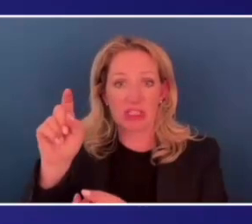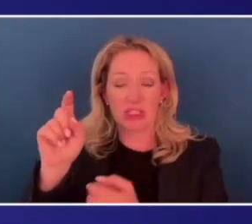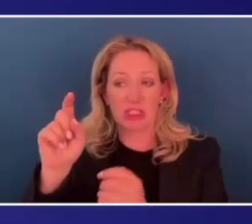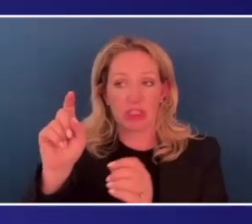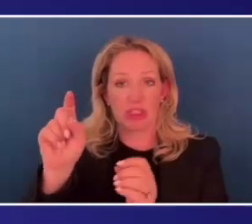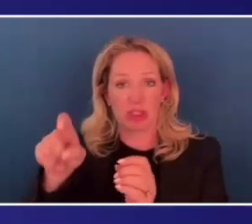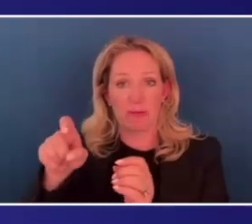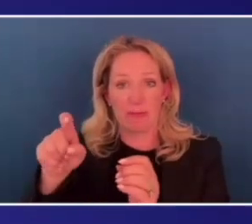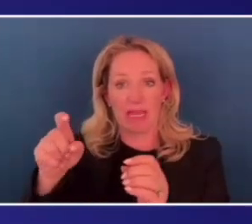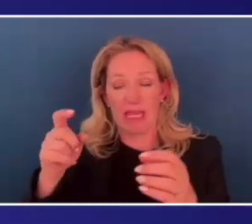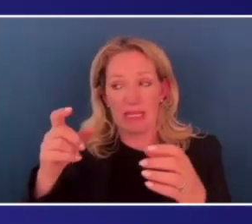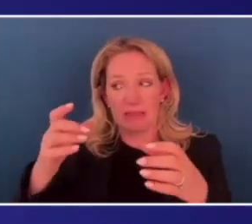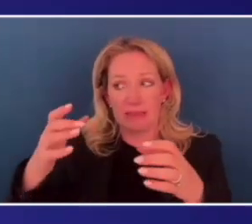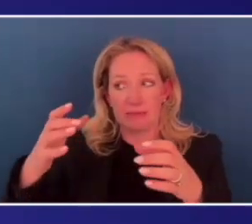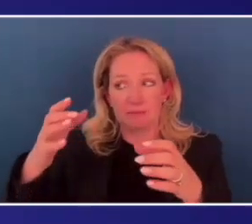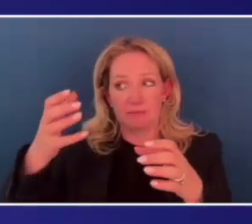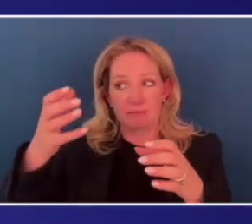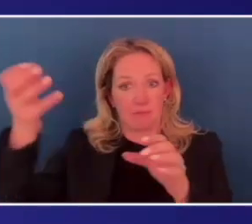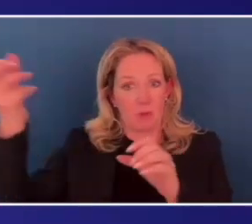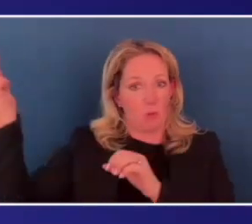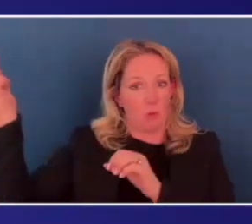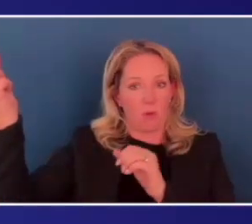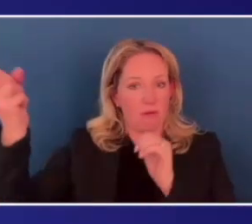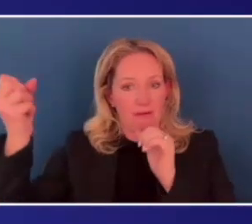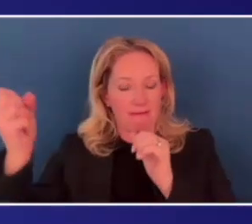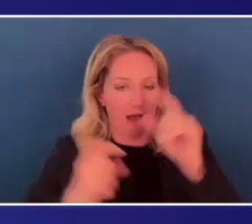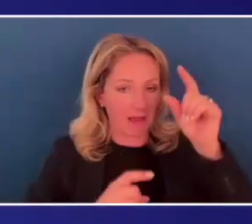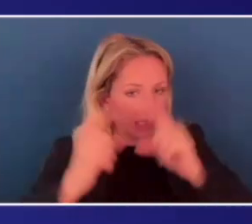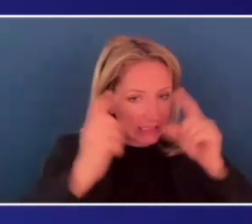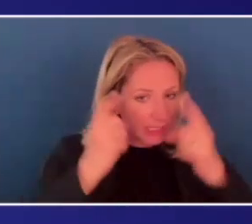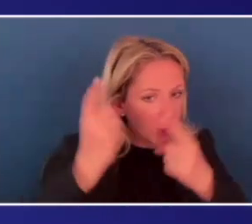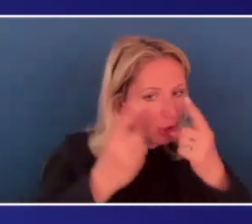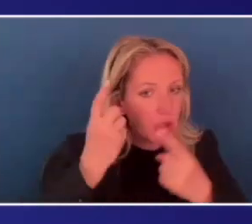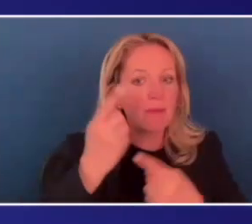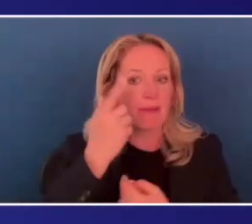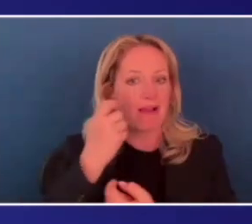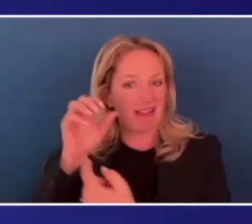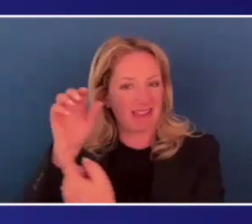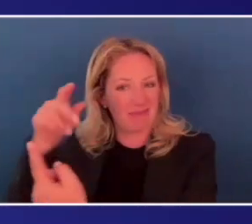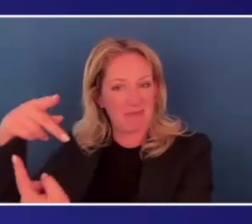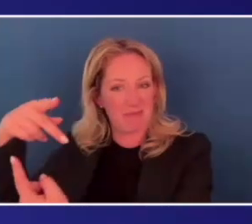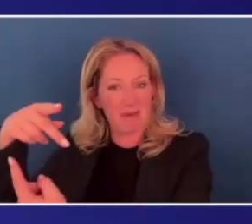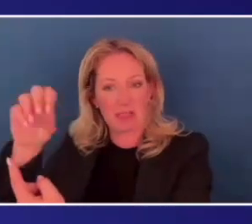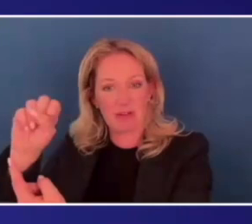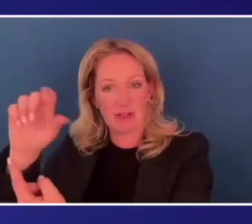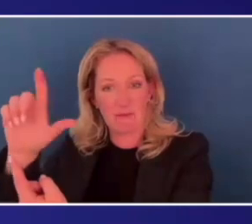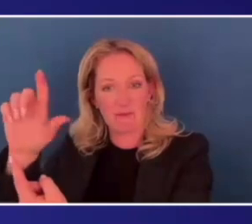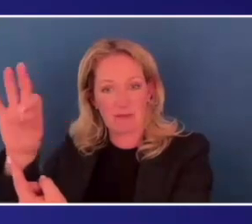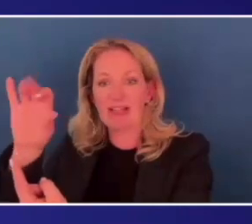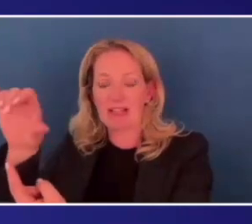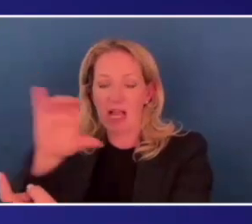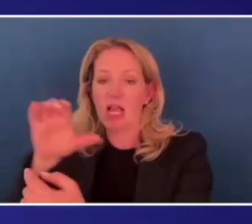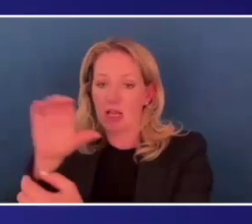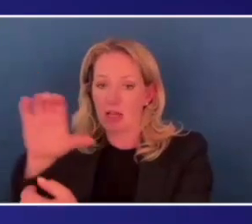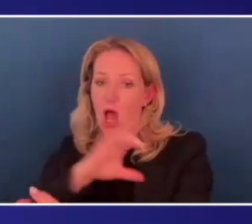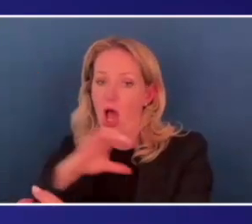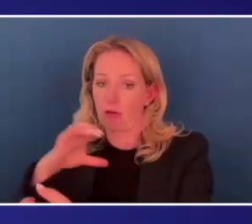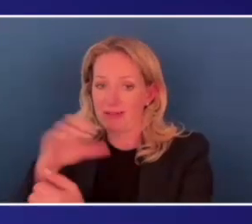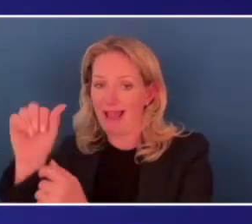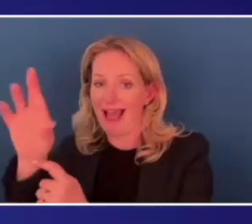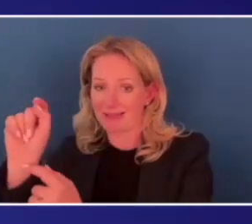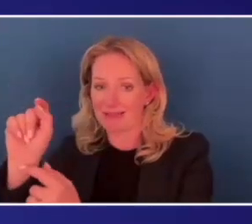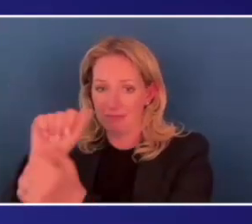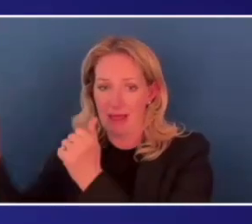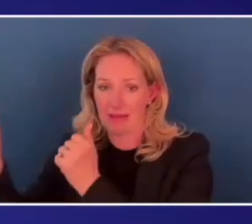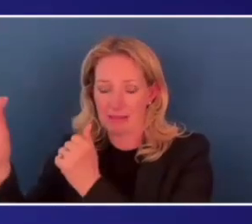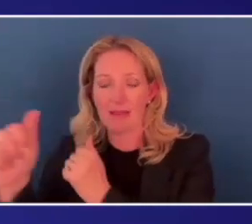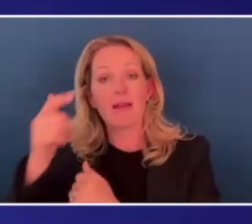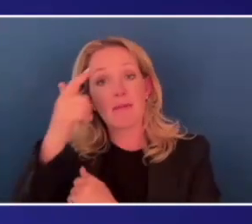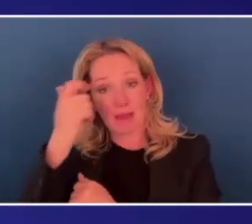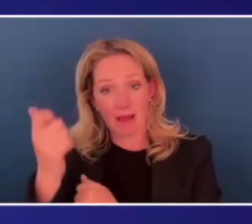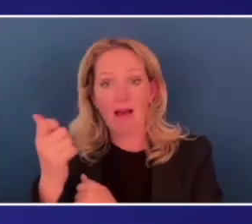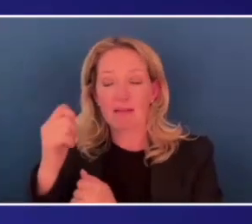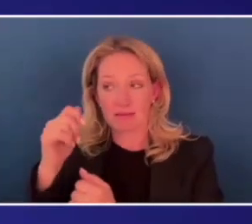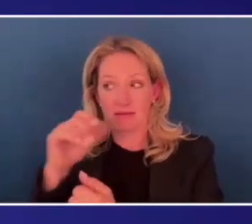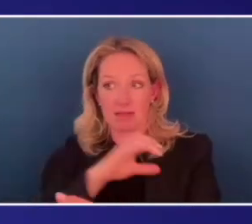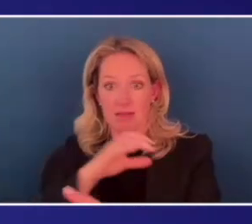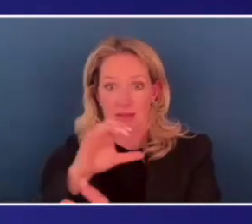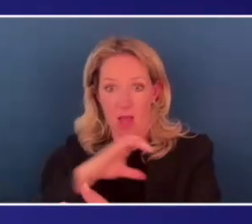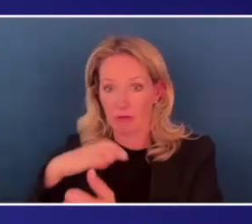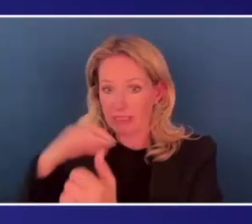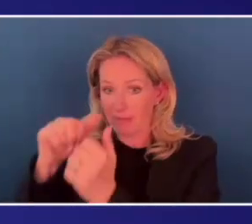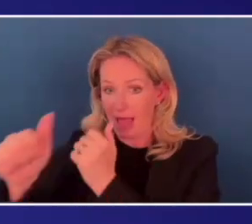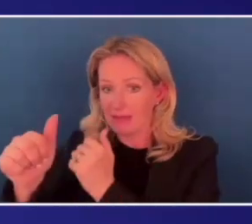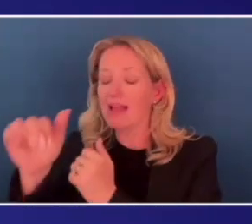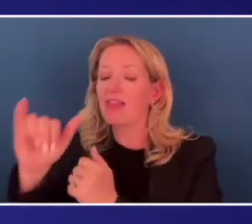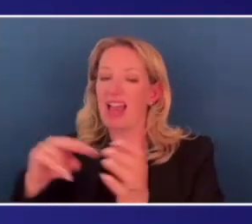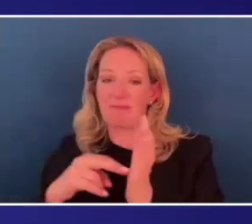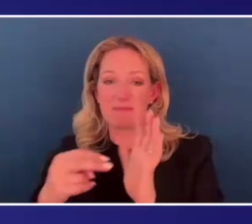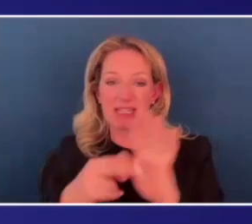What's being considered right now because it was created by an act of Congress and by being created by an act of Congress, executive action and the action of the Department of Education should not be able to modify that.